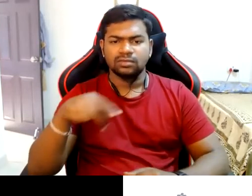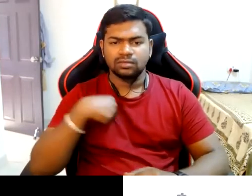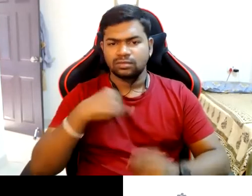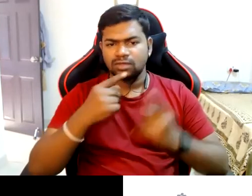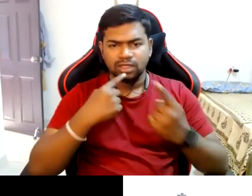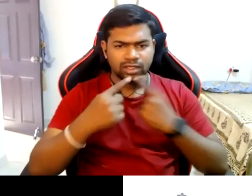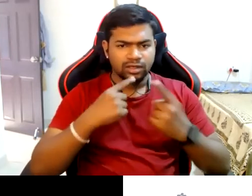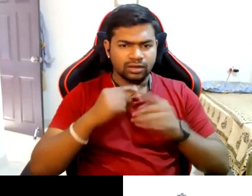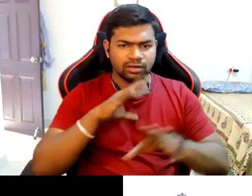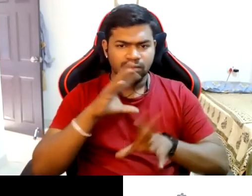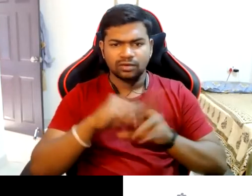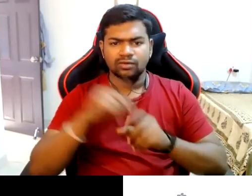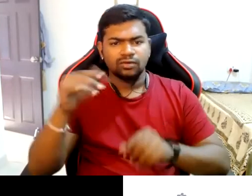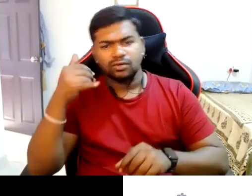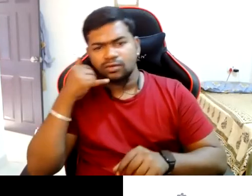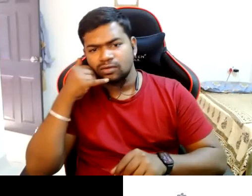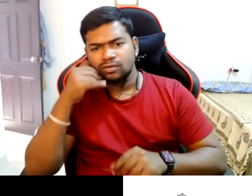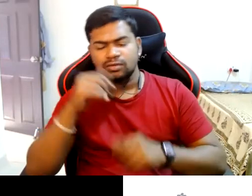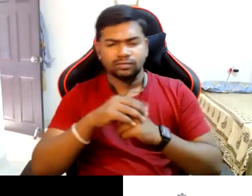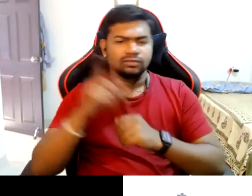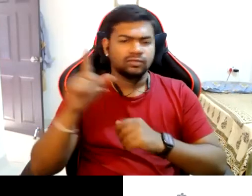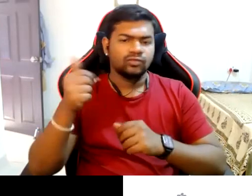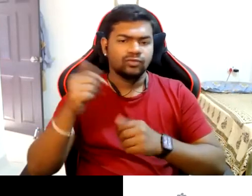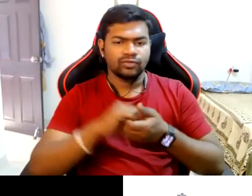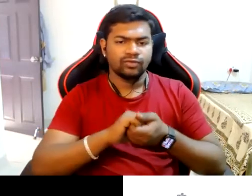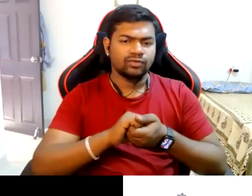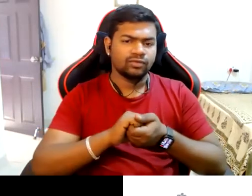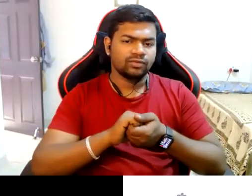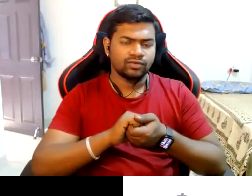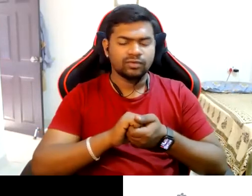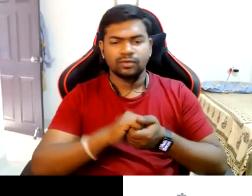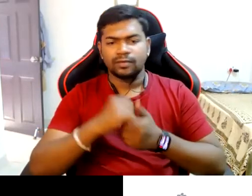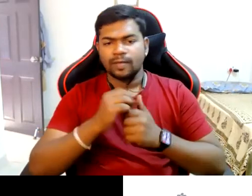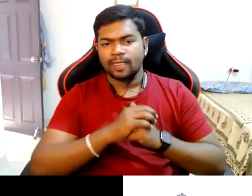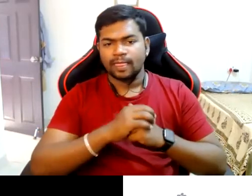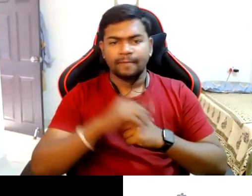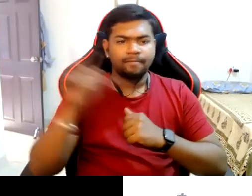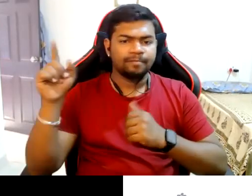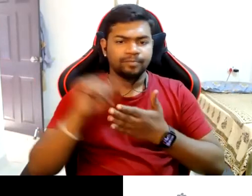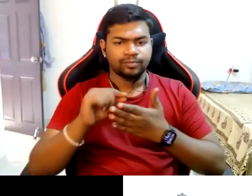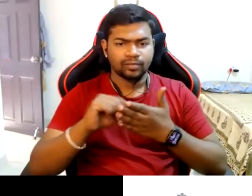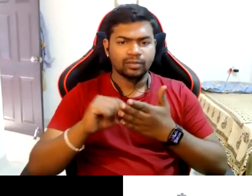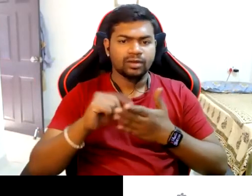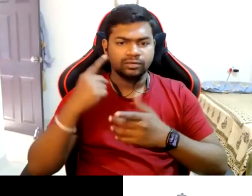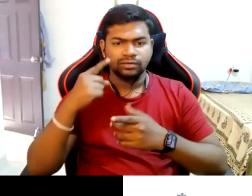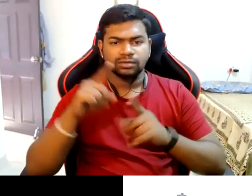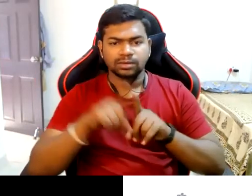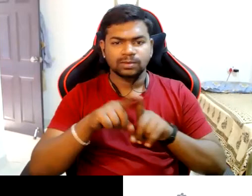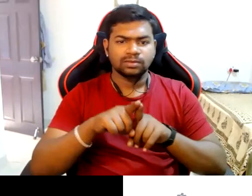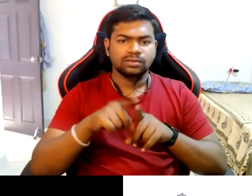So the person on the phone is my friend on the phone and my friend who is pretending to be me.